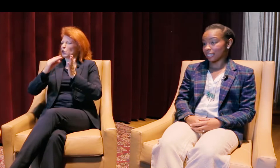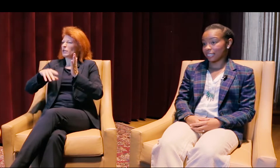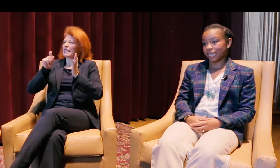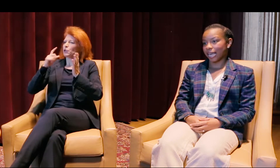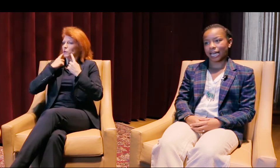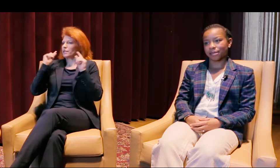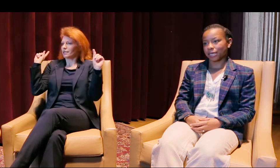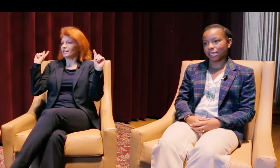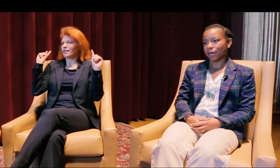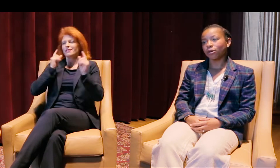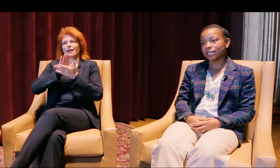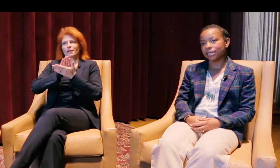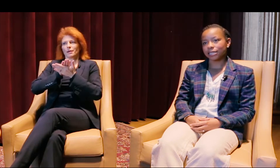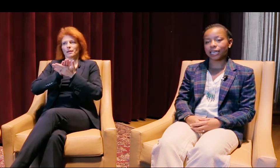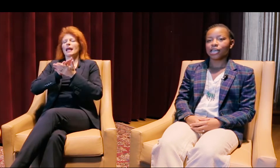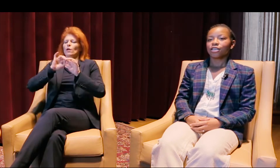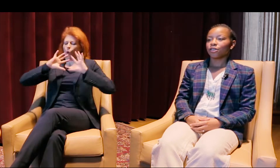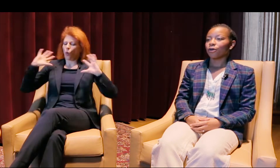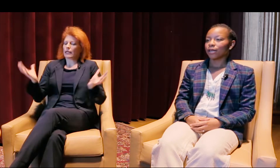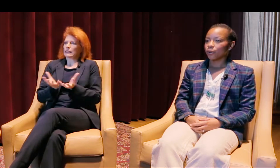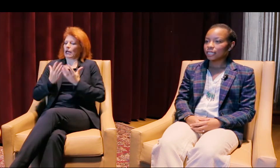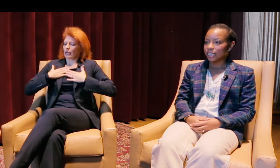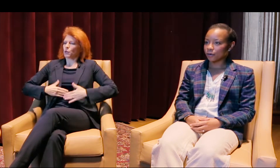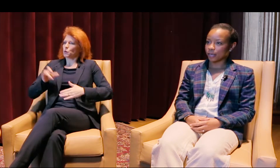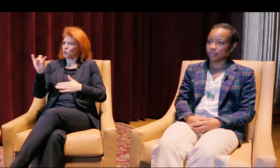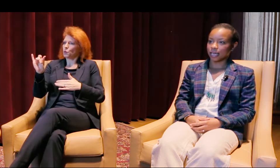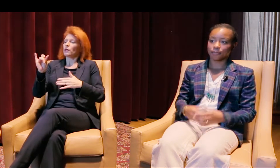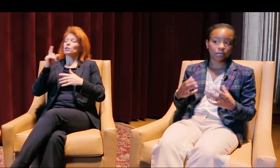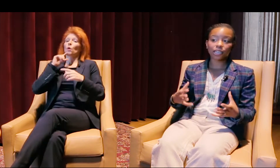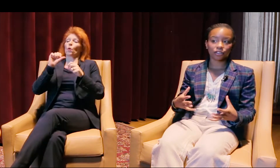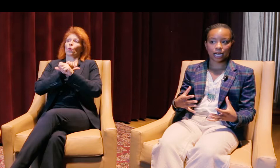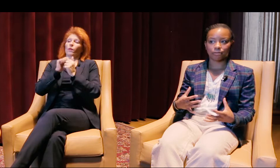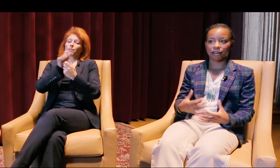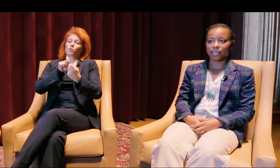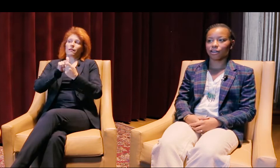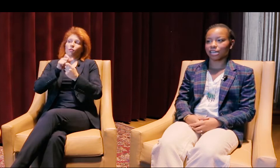to succeed academically but holistically. So, I'd worked with a particularly non-profit